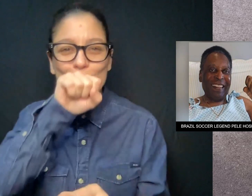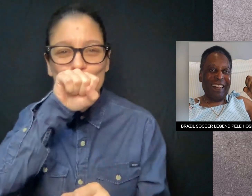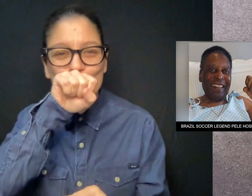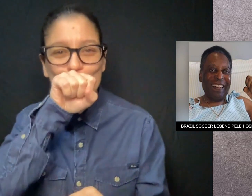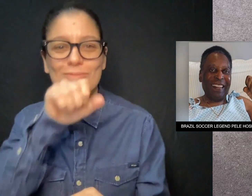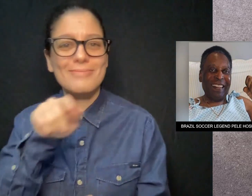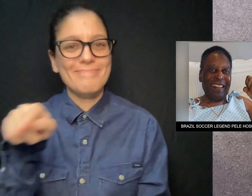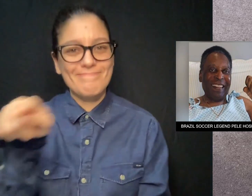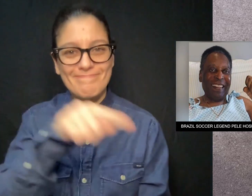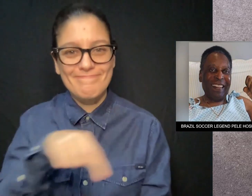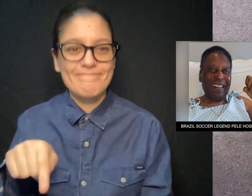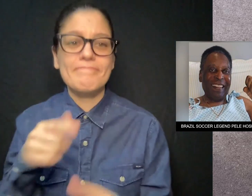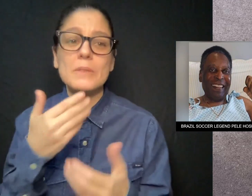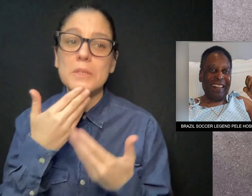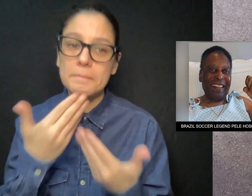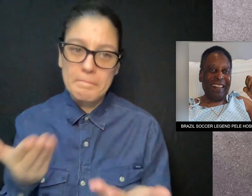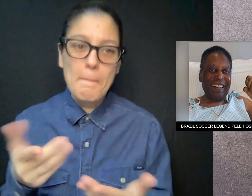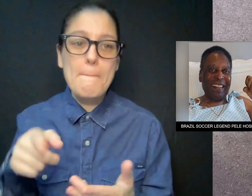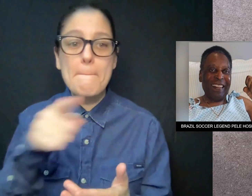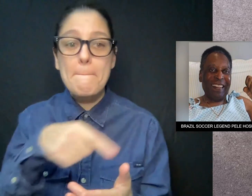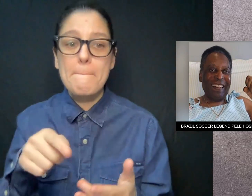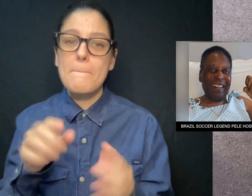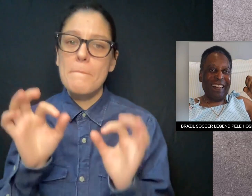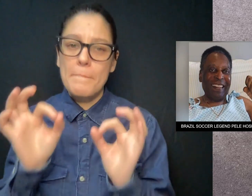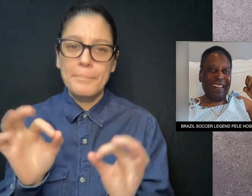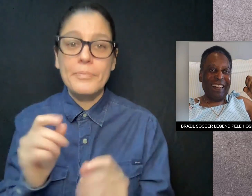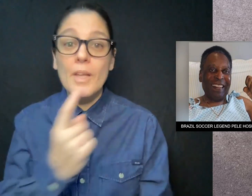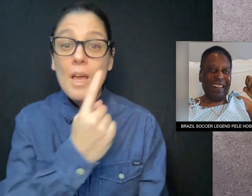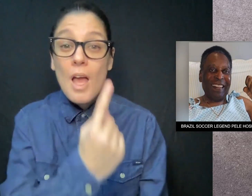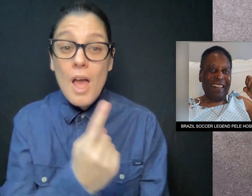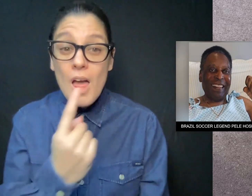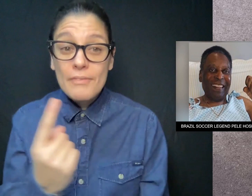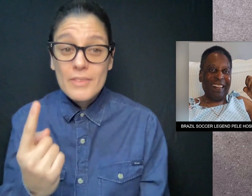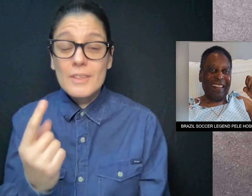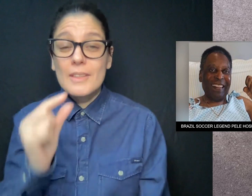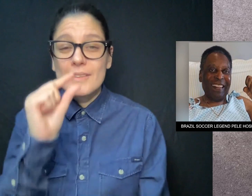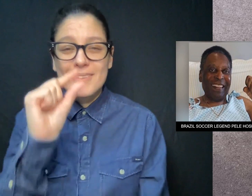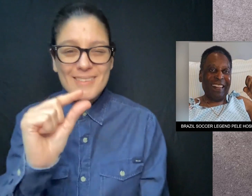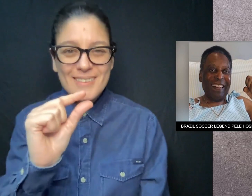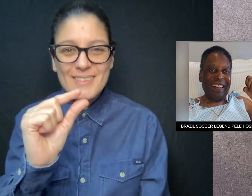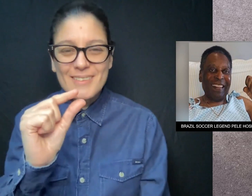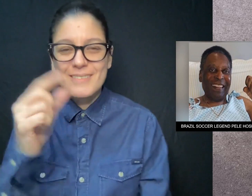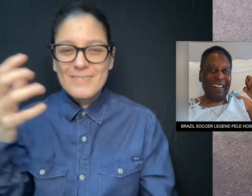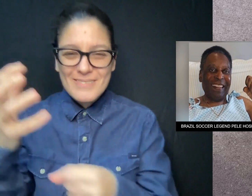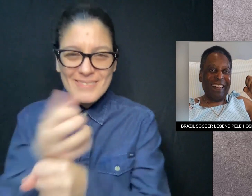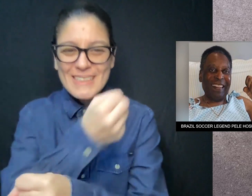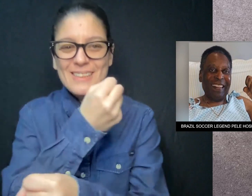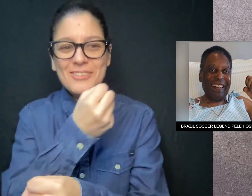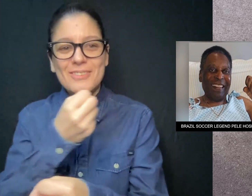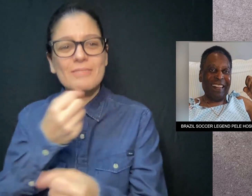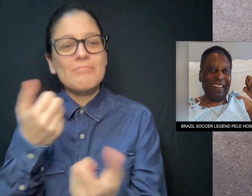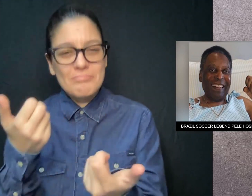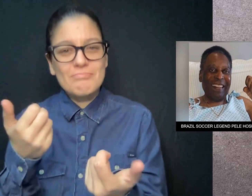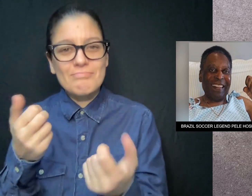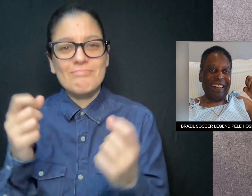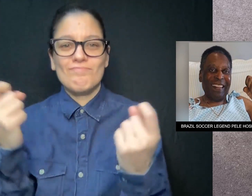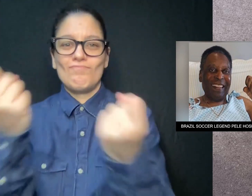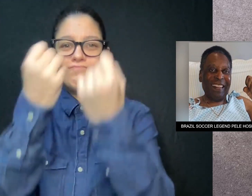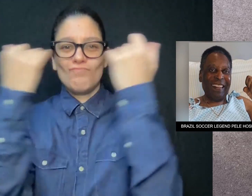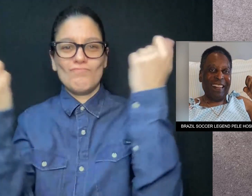message letting his fans know he's doing okay and said every little victory is a reason to celebrate